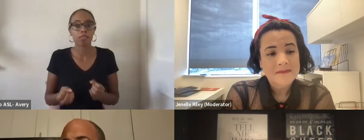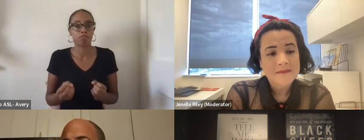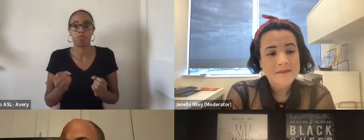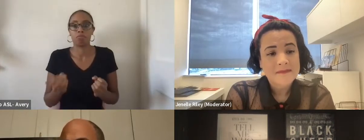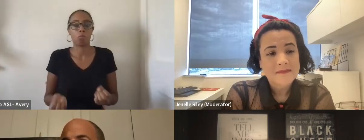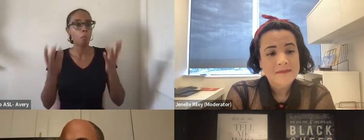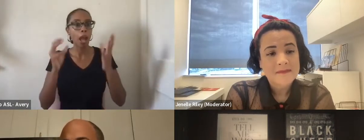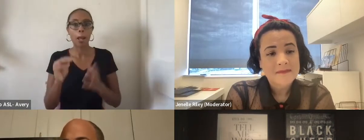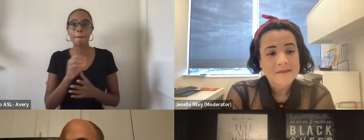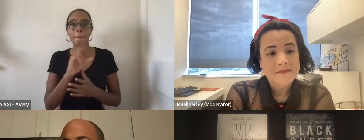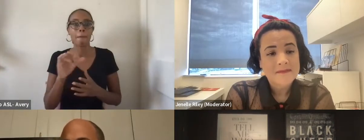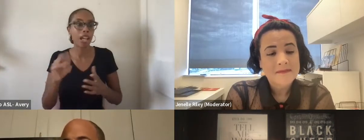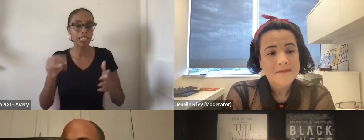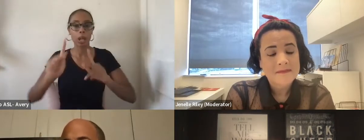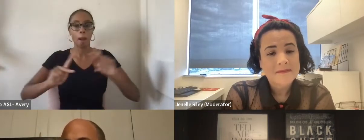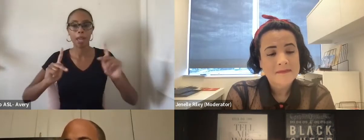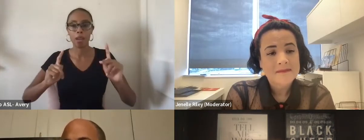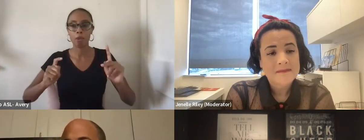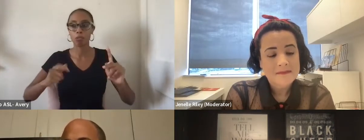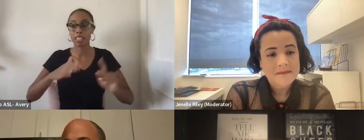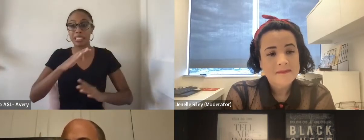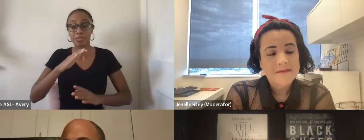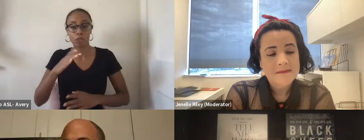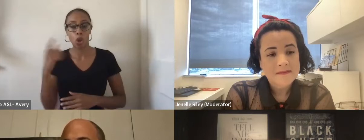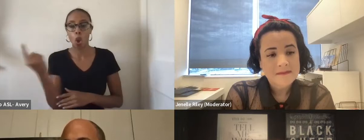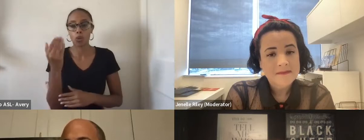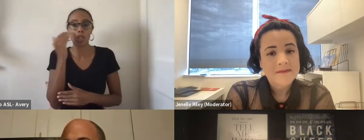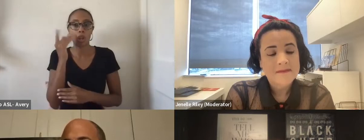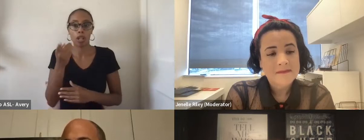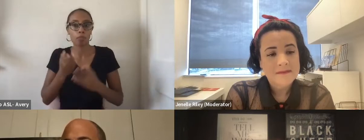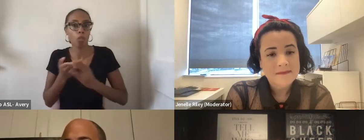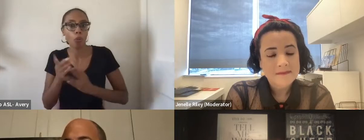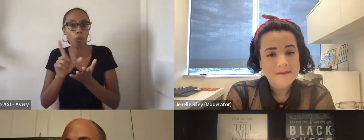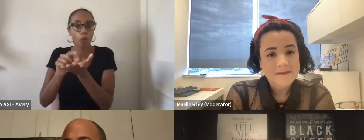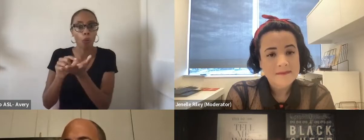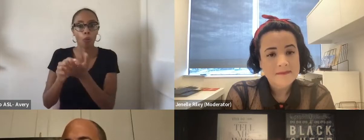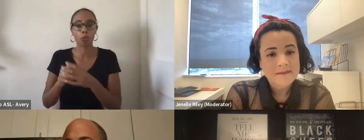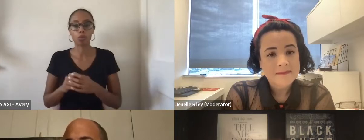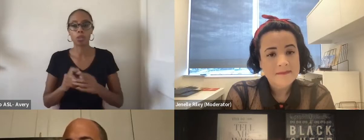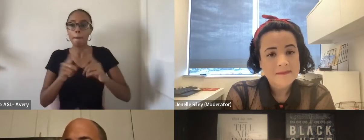And, yet, she sort of became the Queen, become part of our life as created this foundation, you